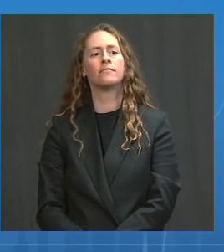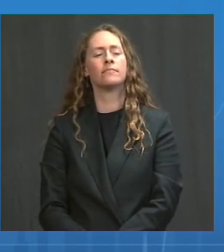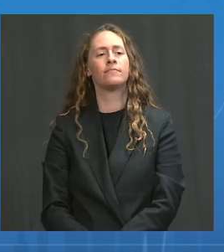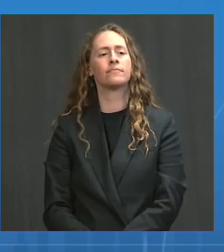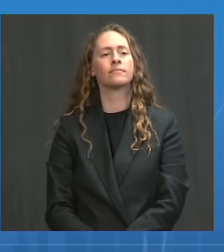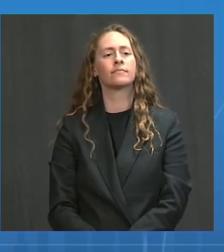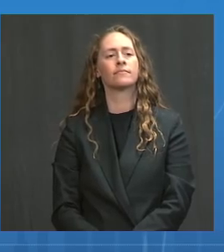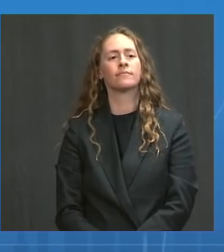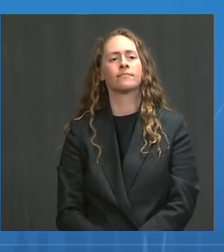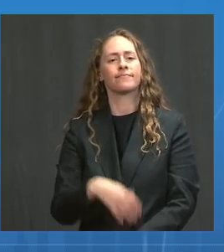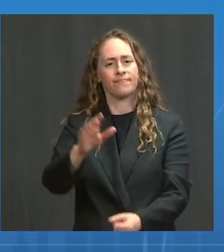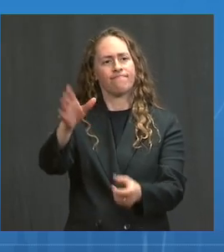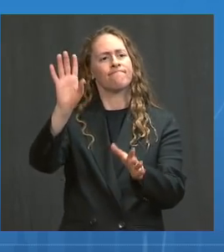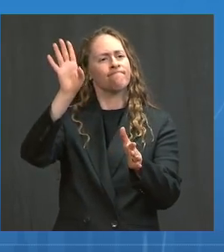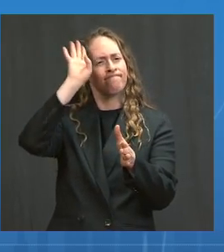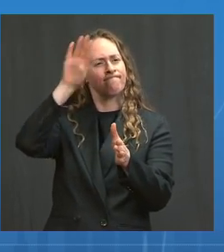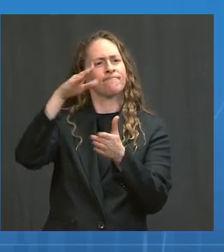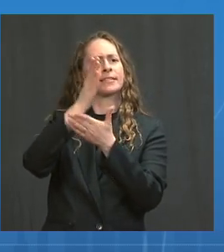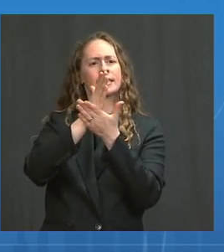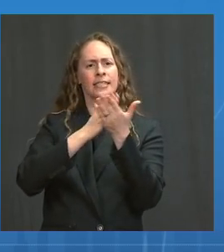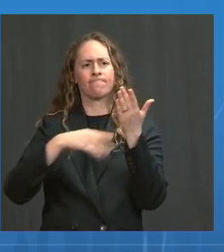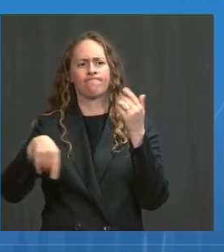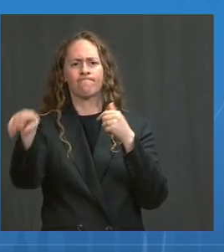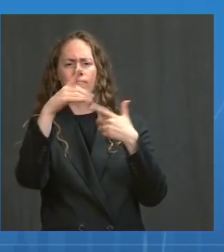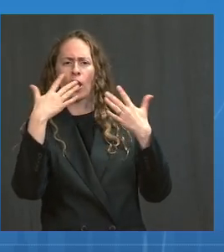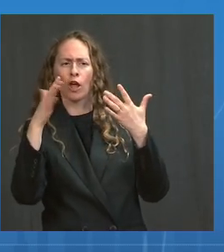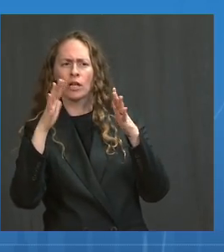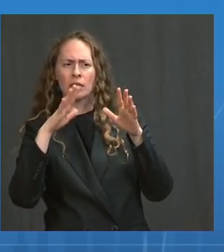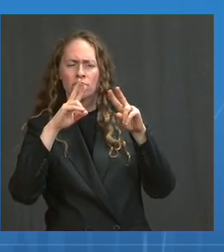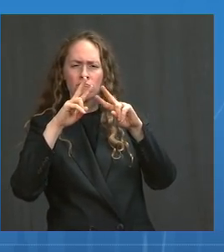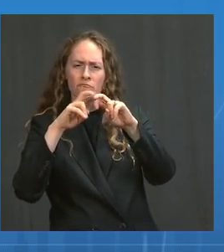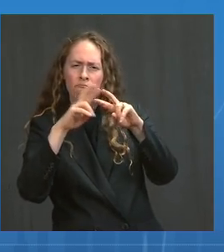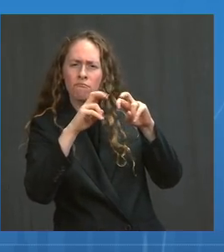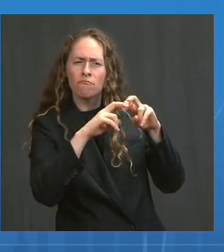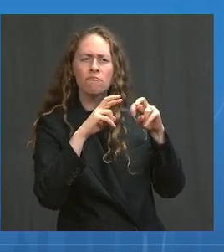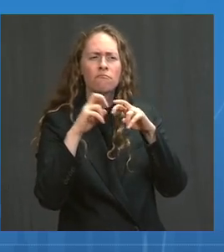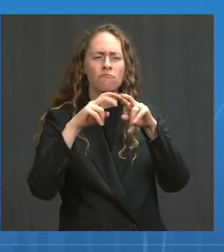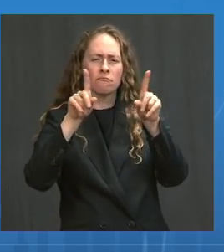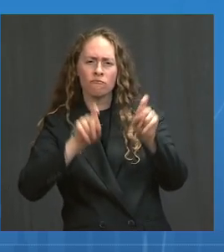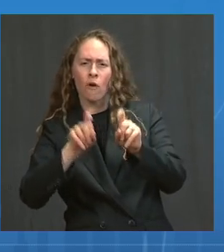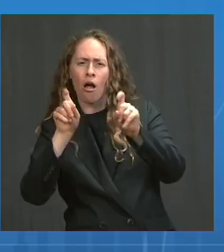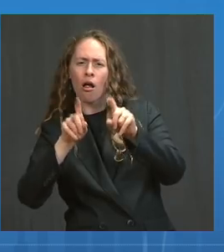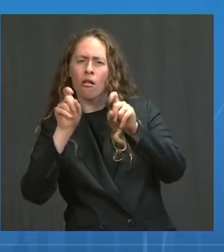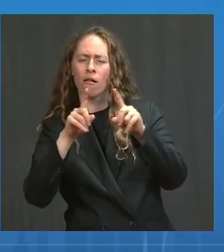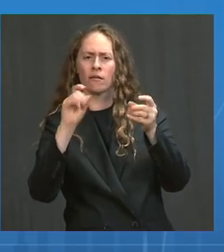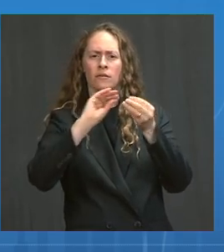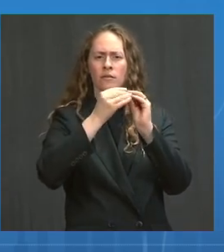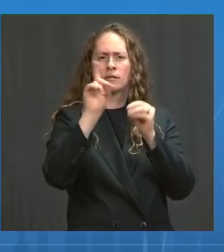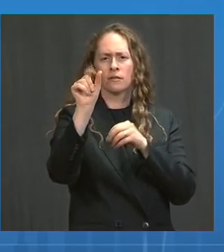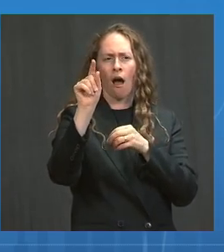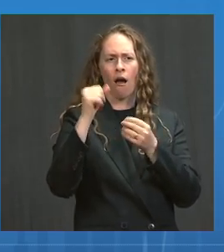in the context of Delta variant. So you have a much, much more wider use